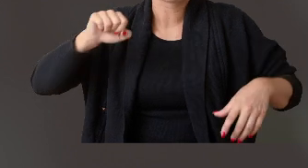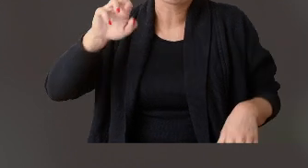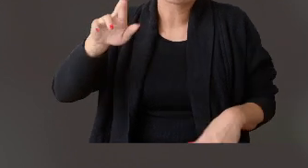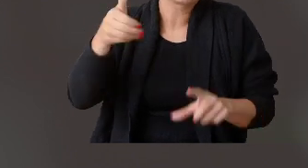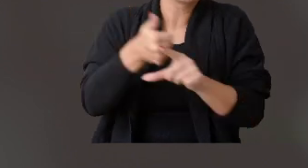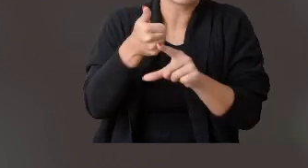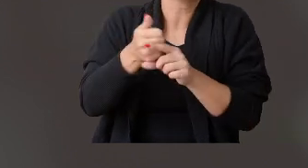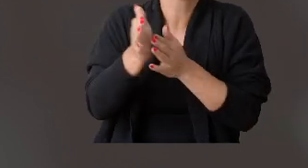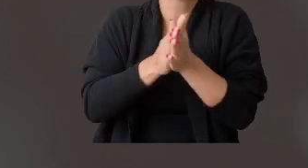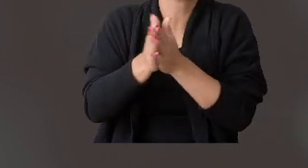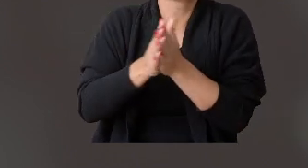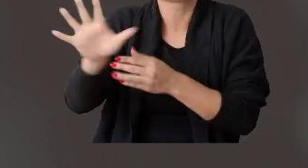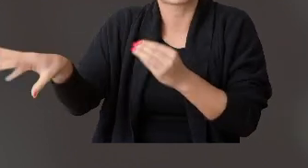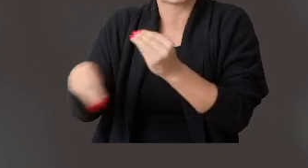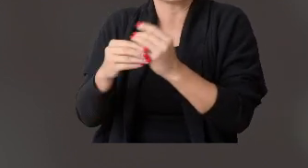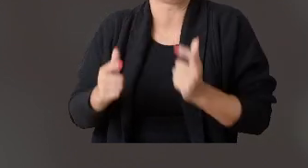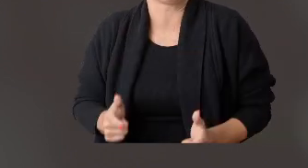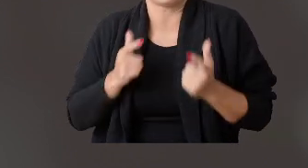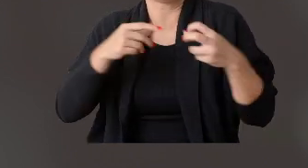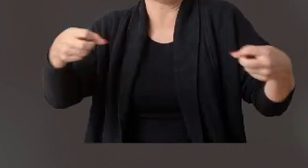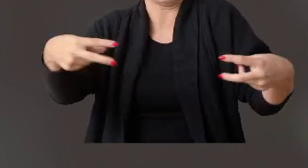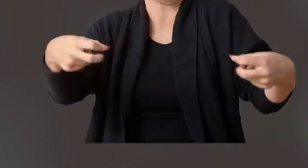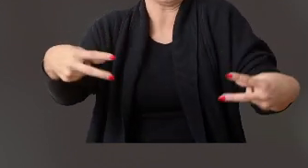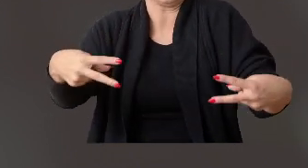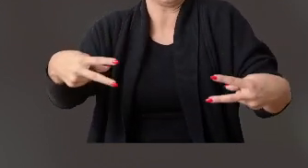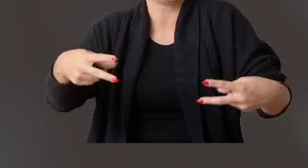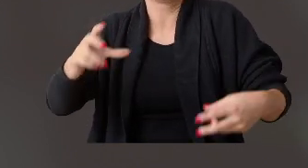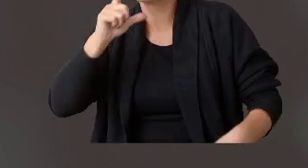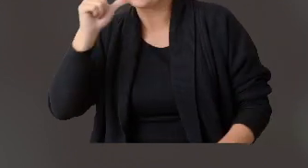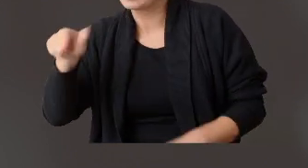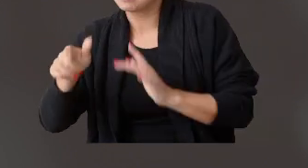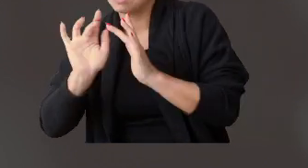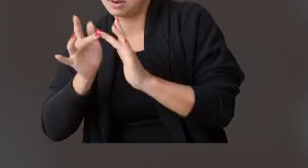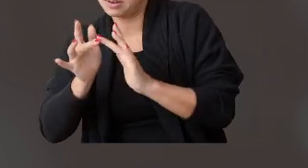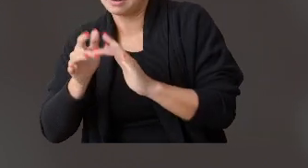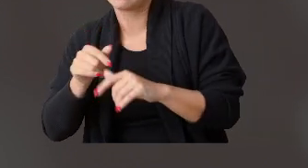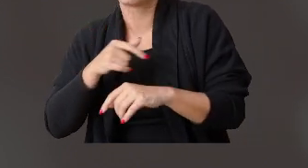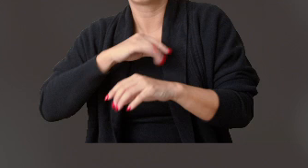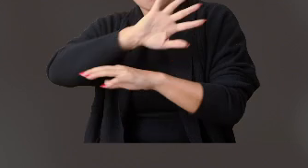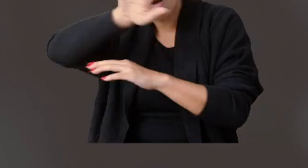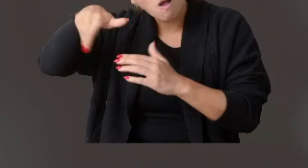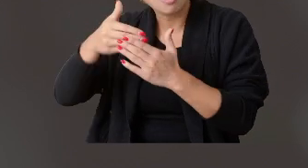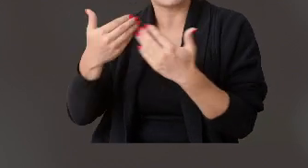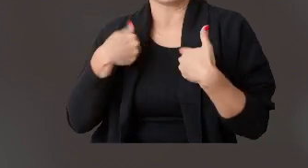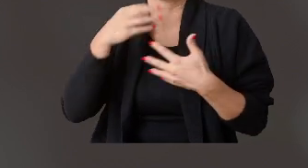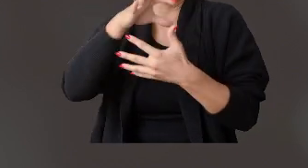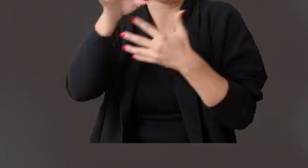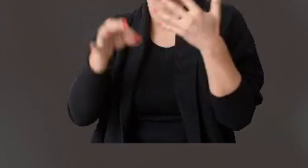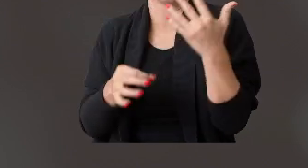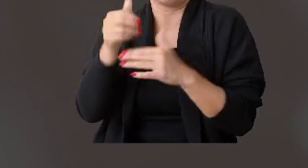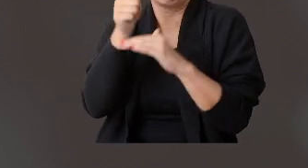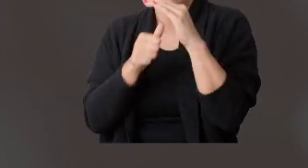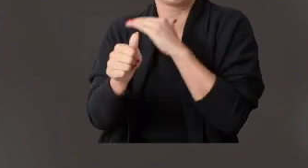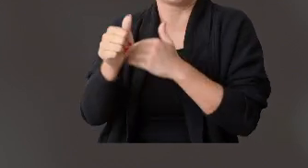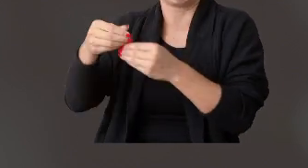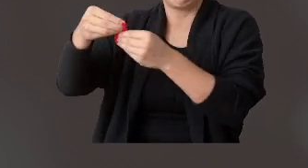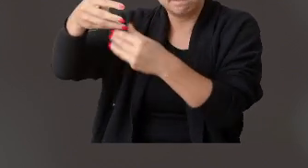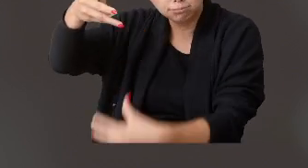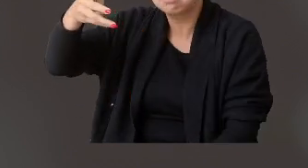or you wanted to add live captions built into Windows with no need for WIFI to have them, it's all in those settings.